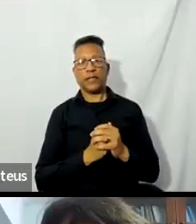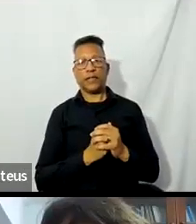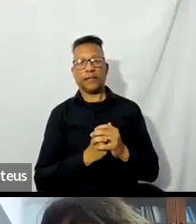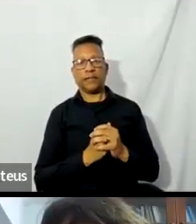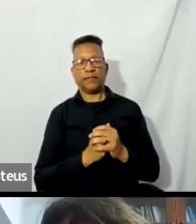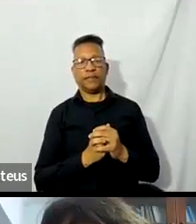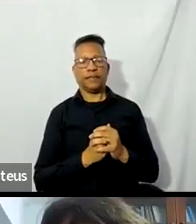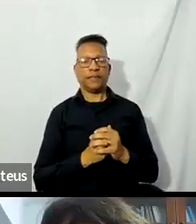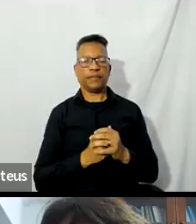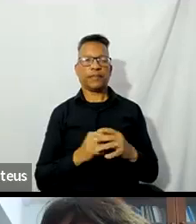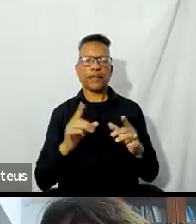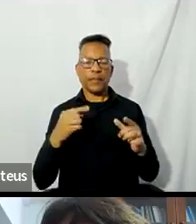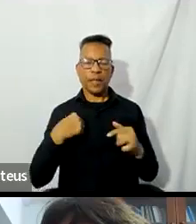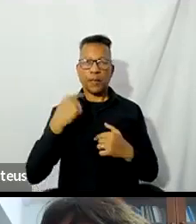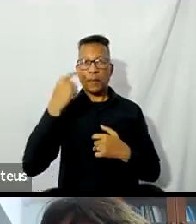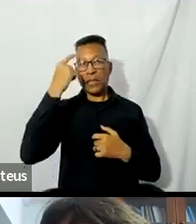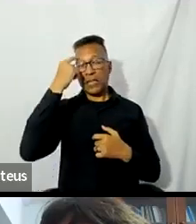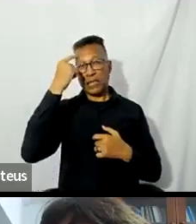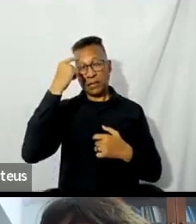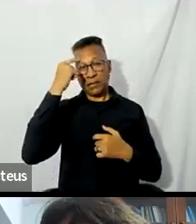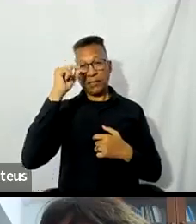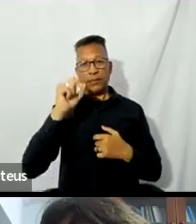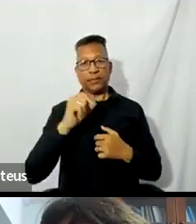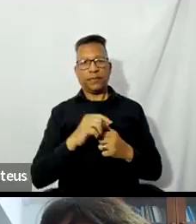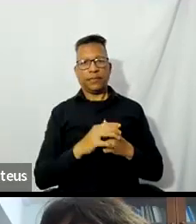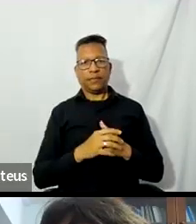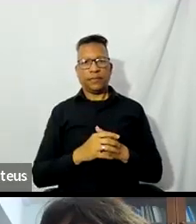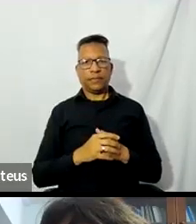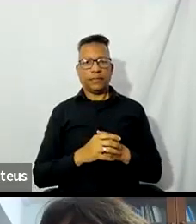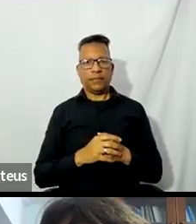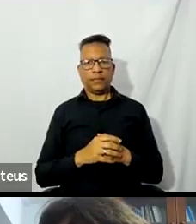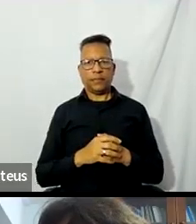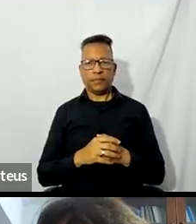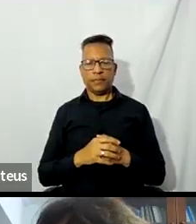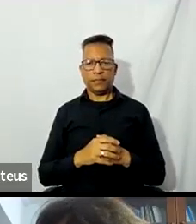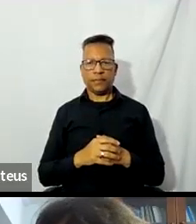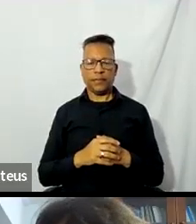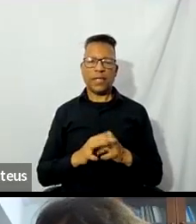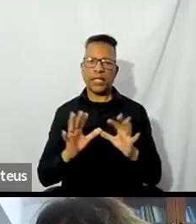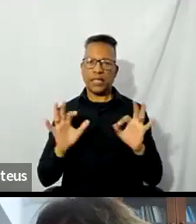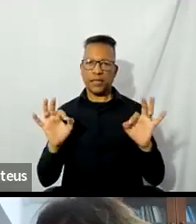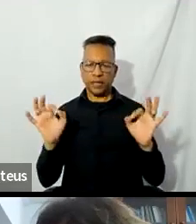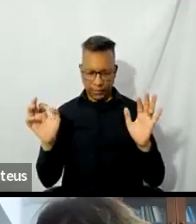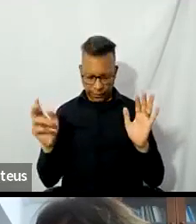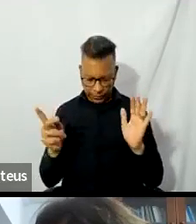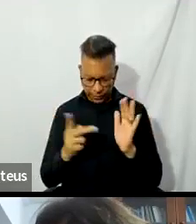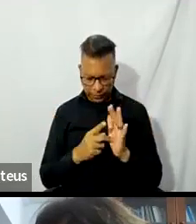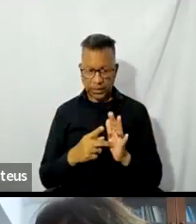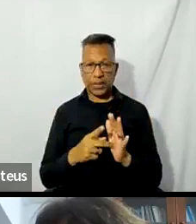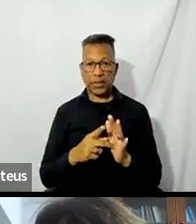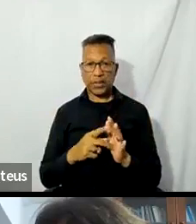The one thing I The one thing I remember , and the , and the one thing that and the one thing that i've kept t from my school